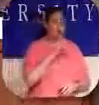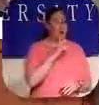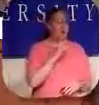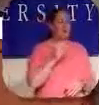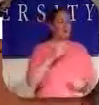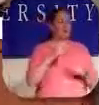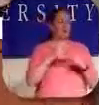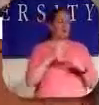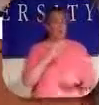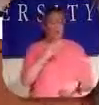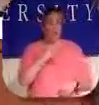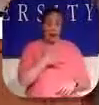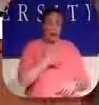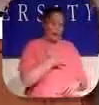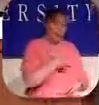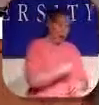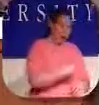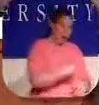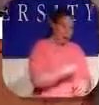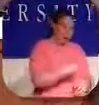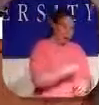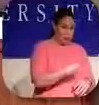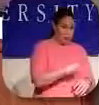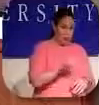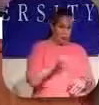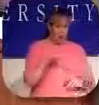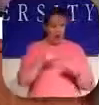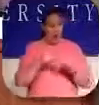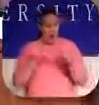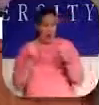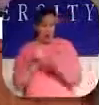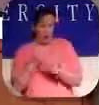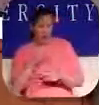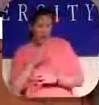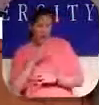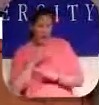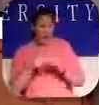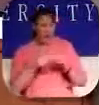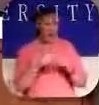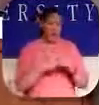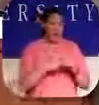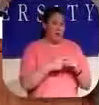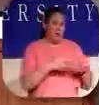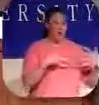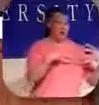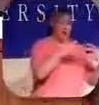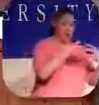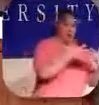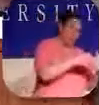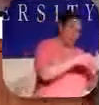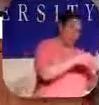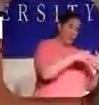when there are other groups that we'll talk about, relative to African Americans, not necessarily black